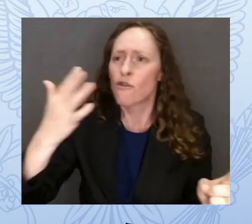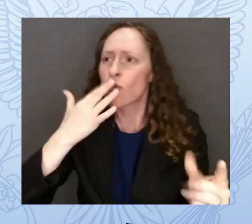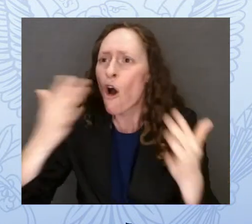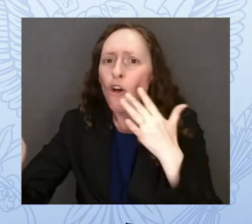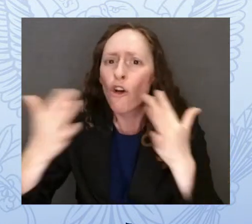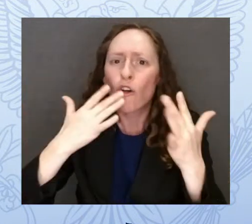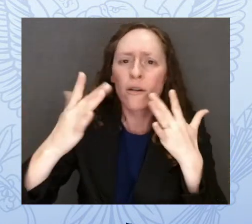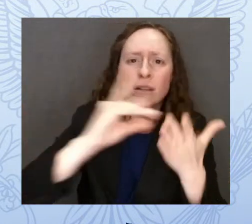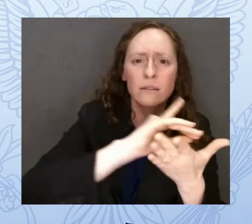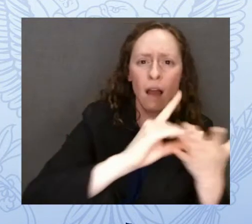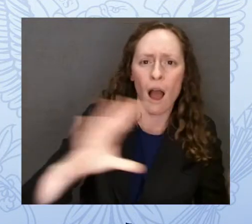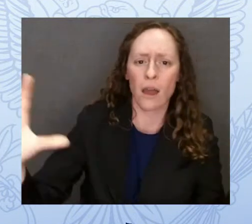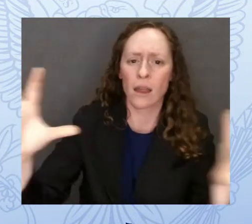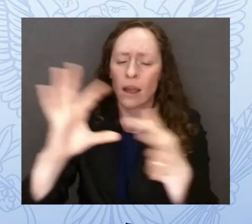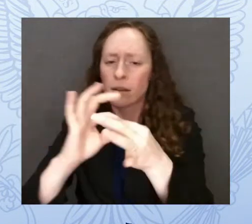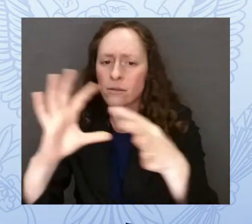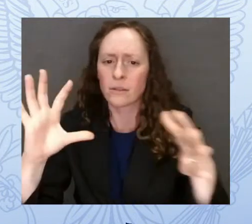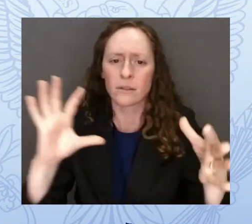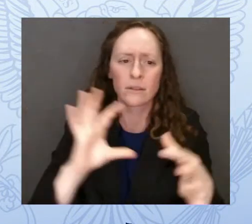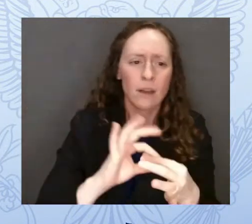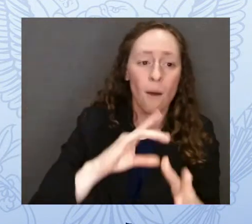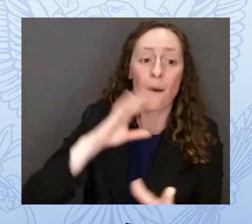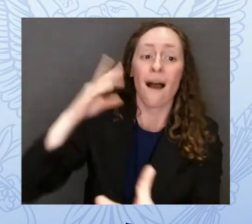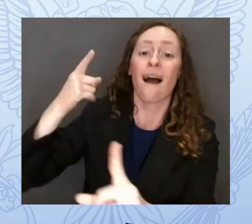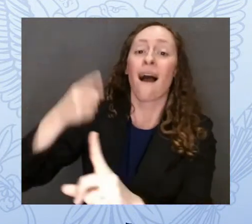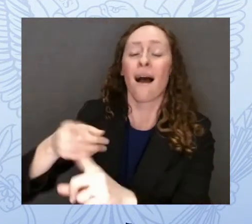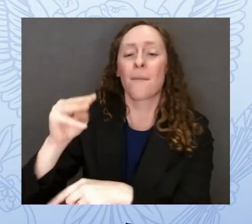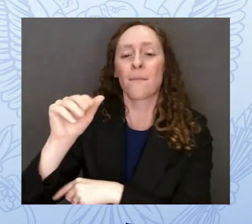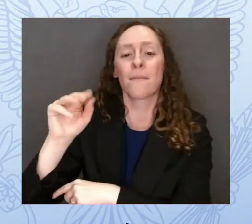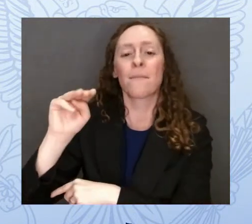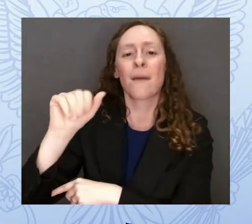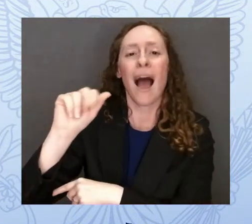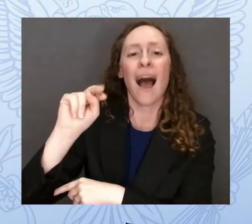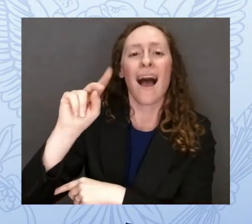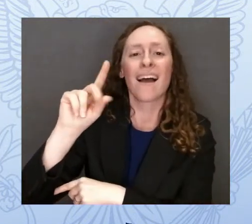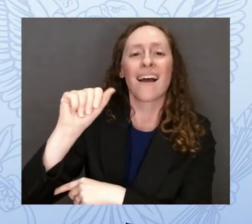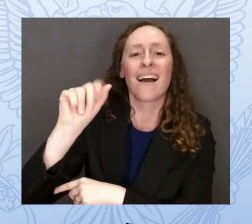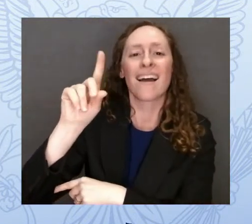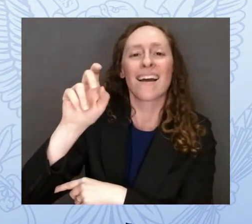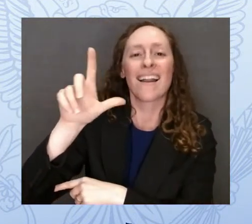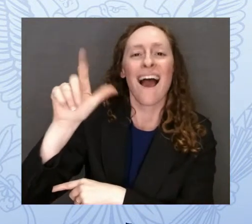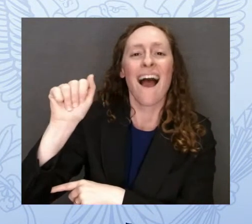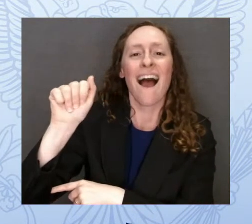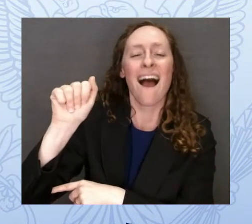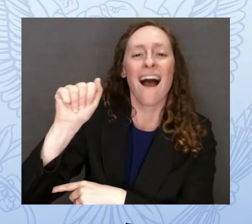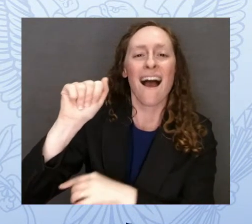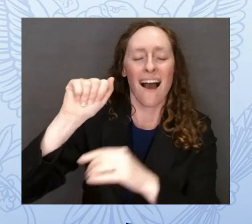Their timeless elegance, and their approachable warmth. Guests will be guided to the pavilion